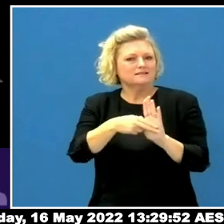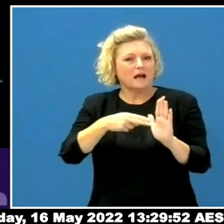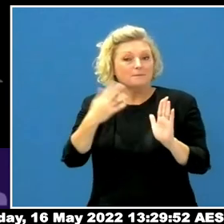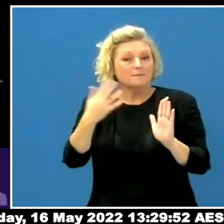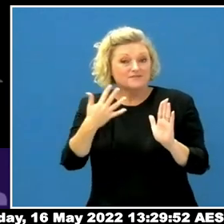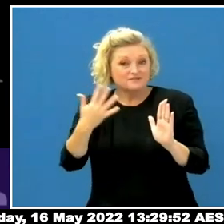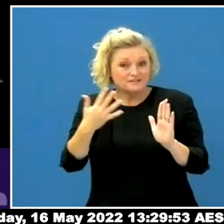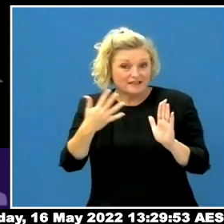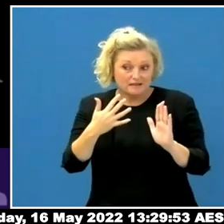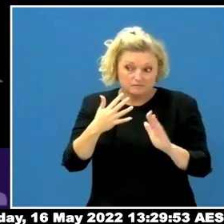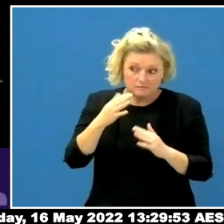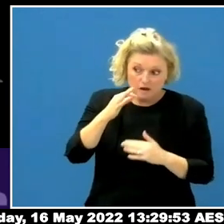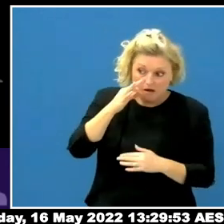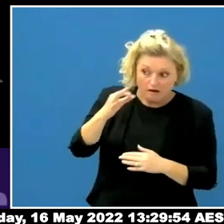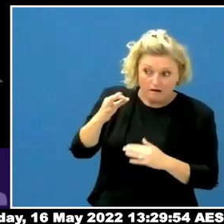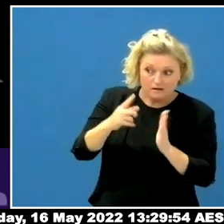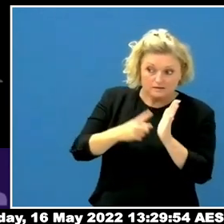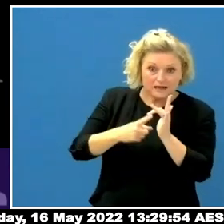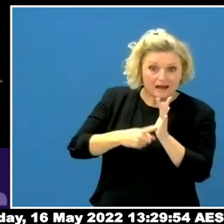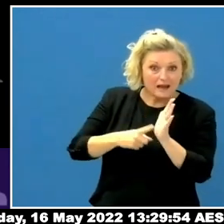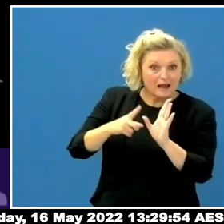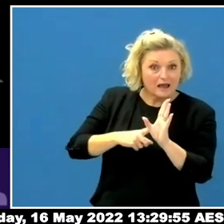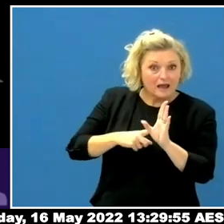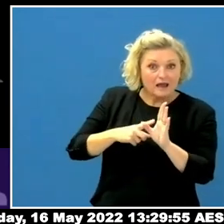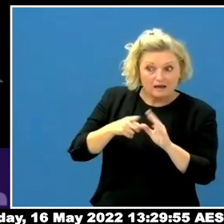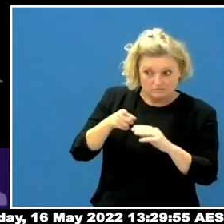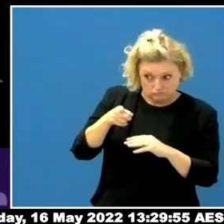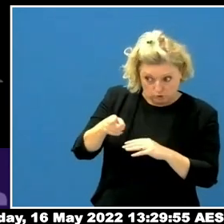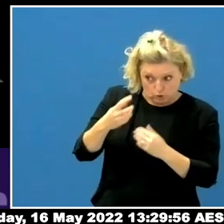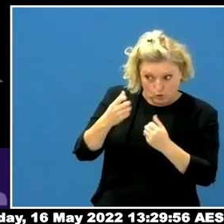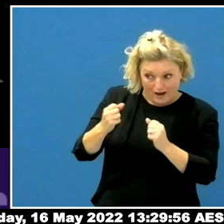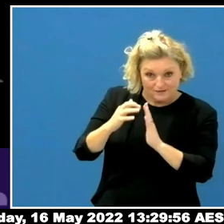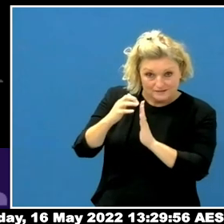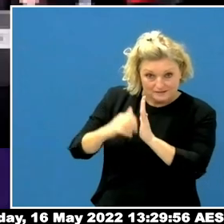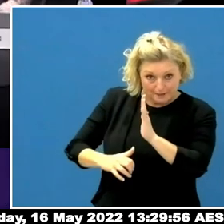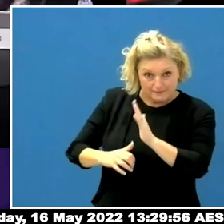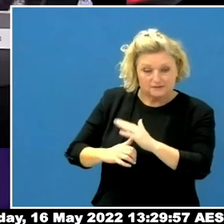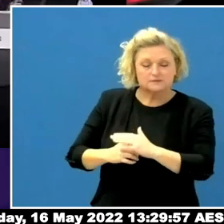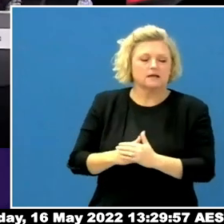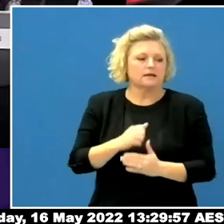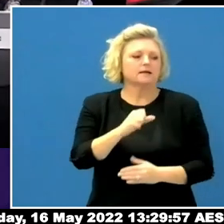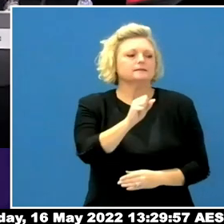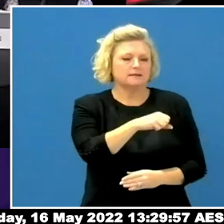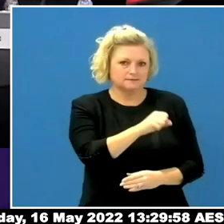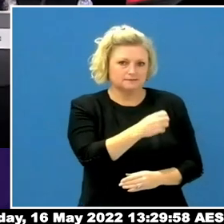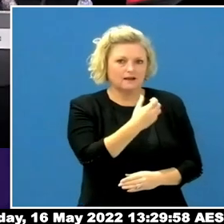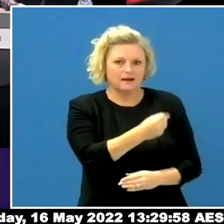Just before we commence with Lilly's evidence, first, may I thank you very much